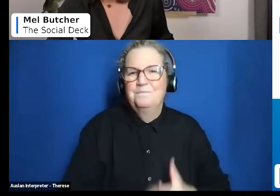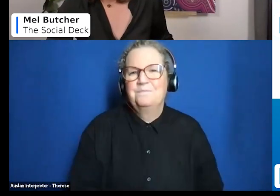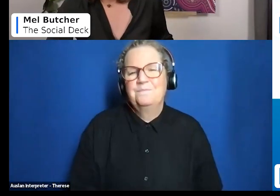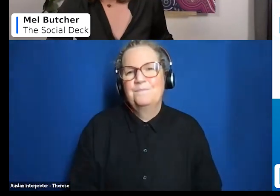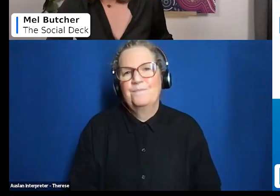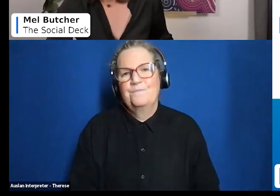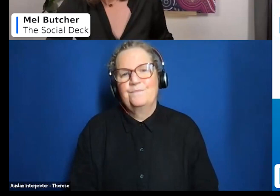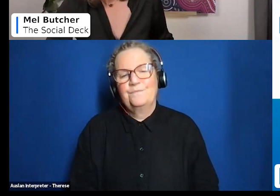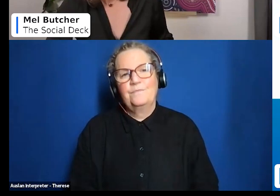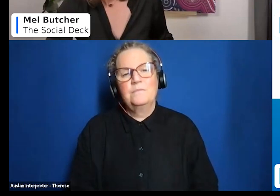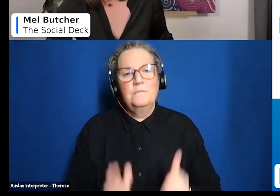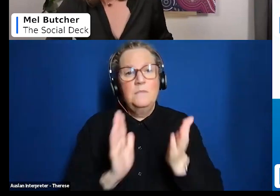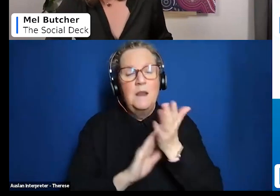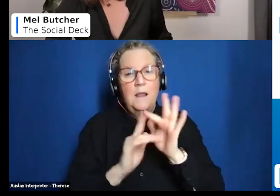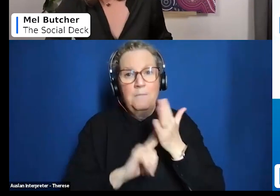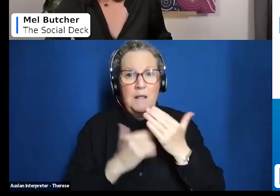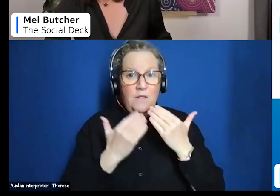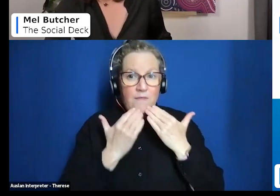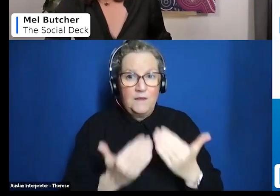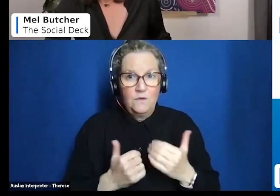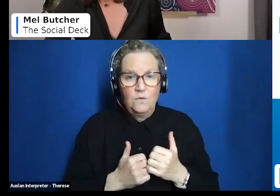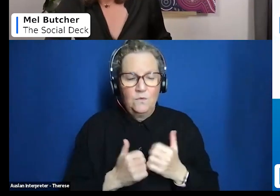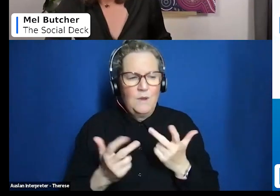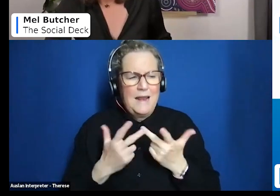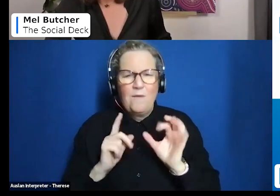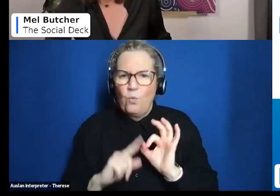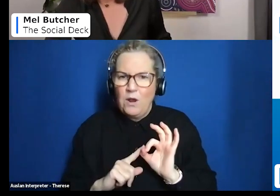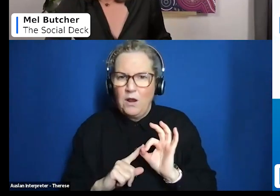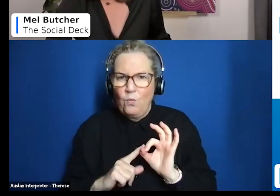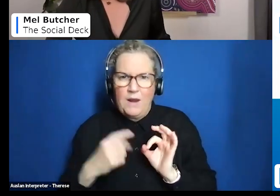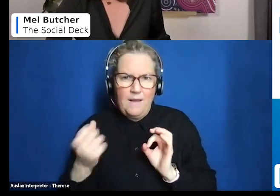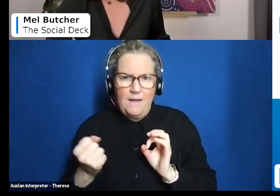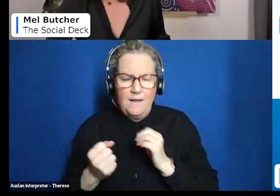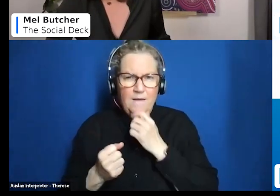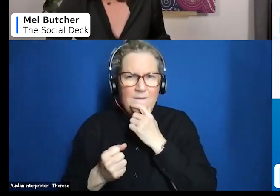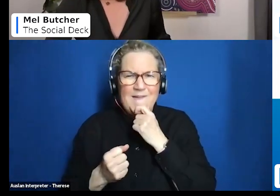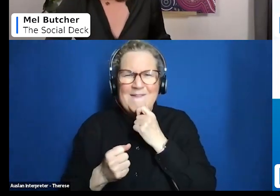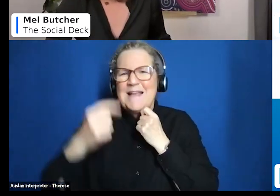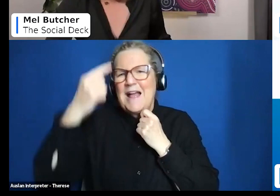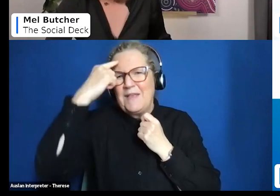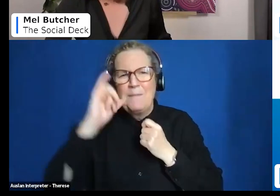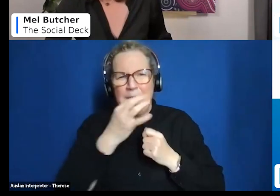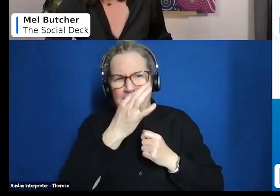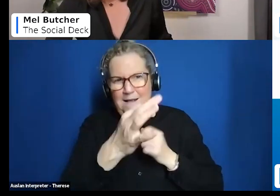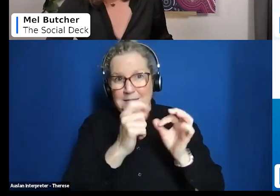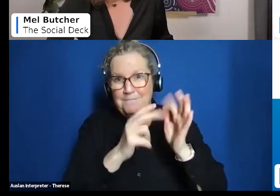Thank you. Another question that we've had coming through, I think this might be to you, Ben,